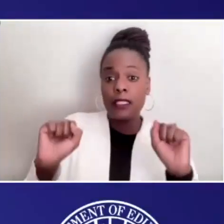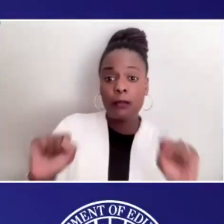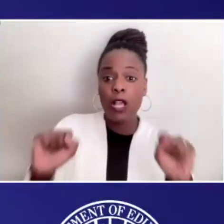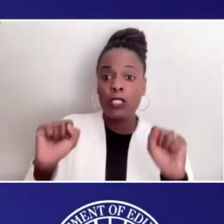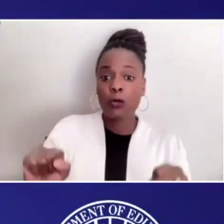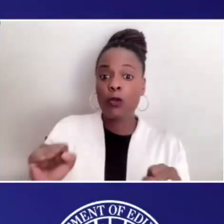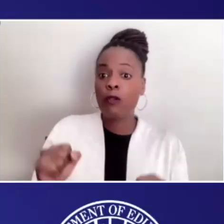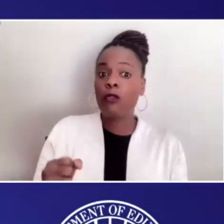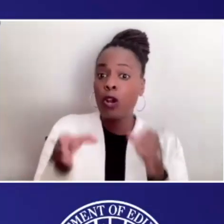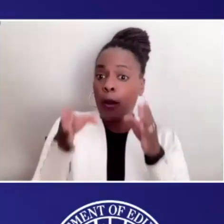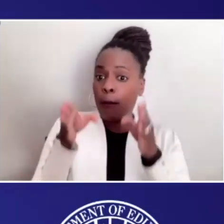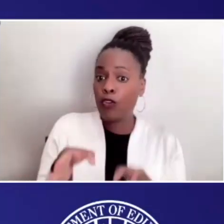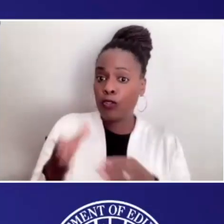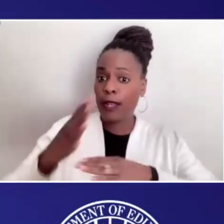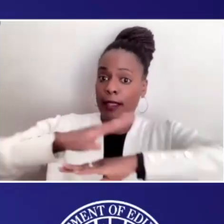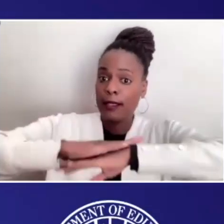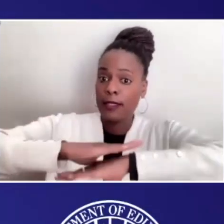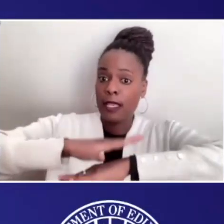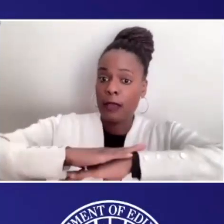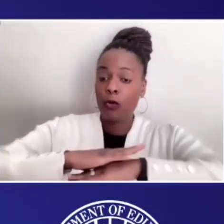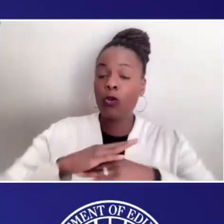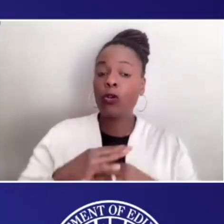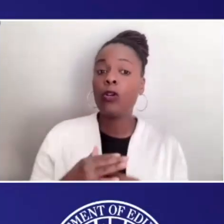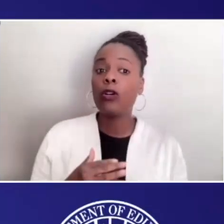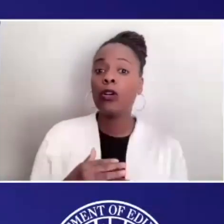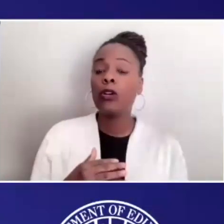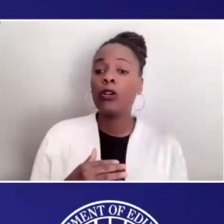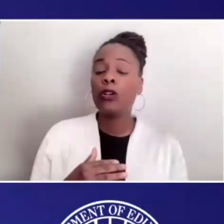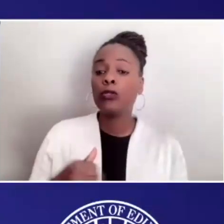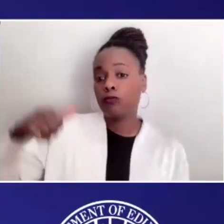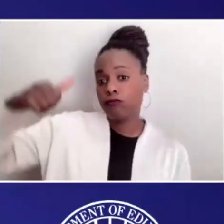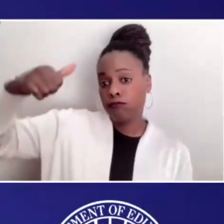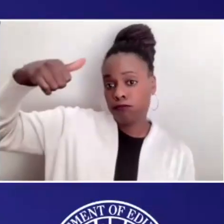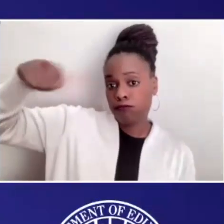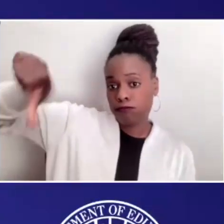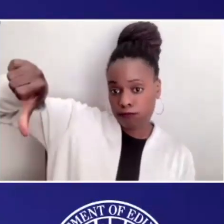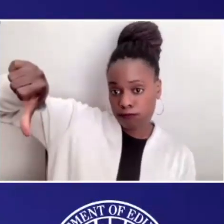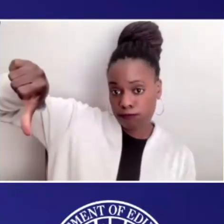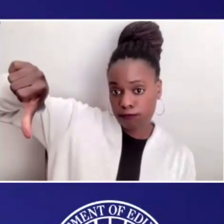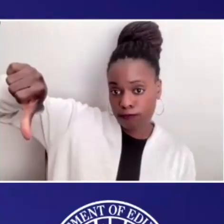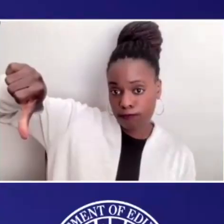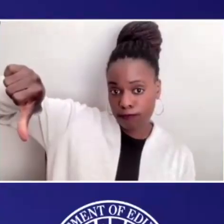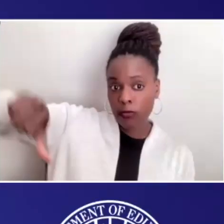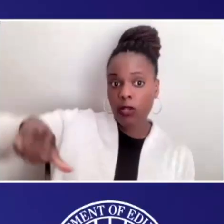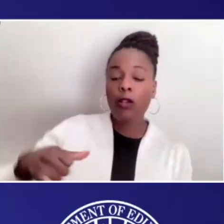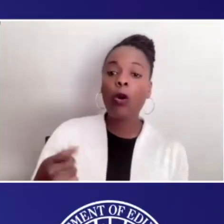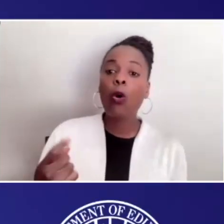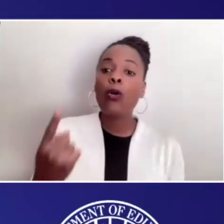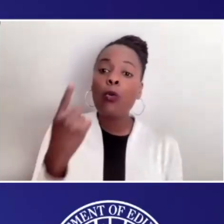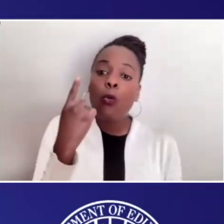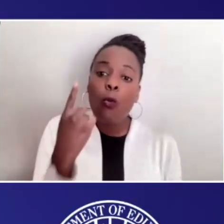around the table to vote thumbs down, even on one of those discrete 16 buckets,